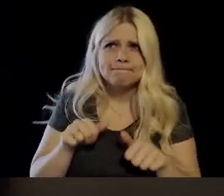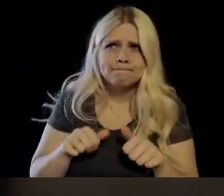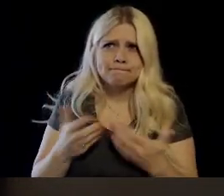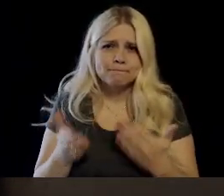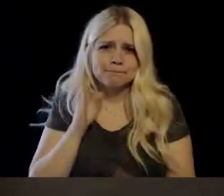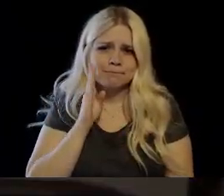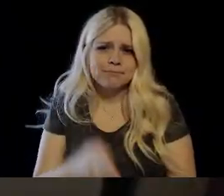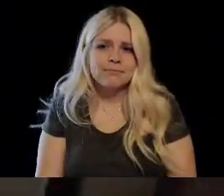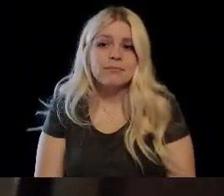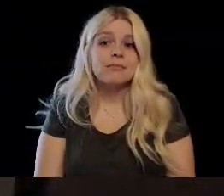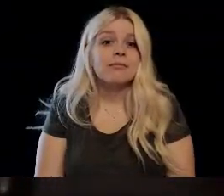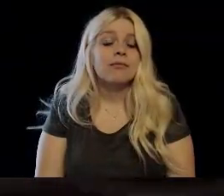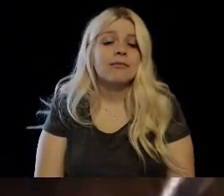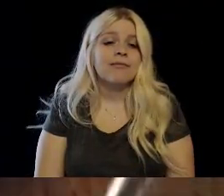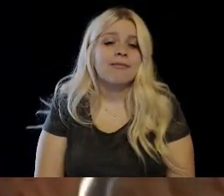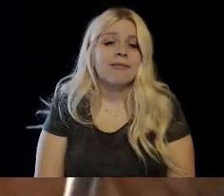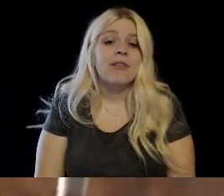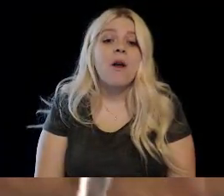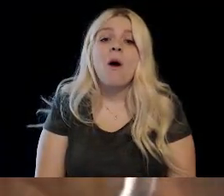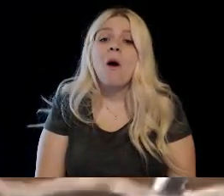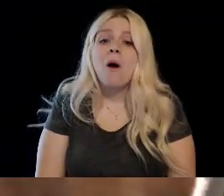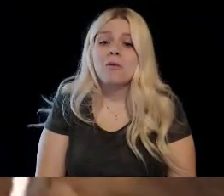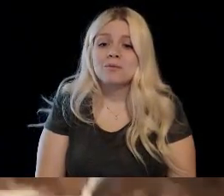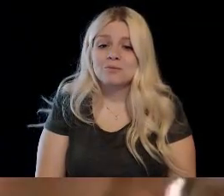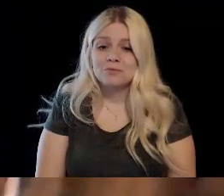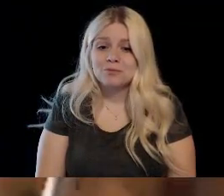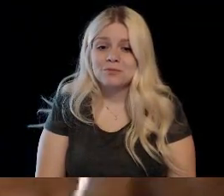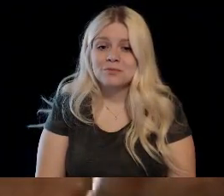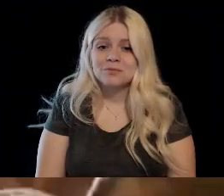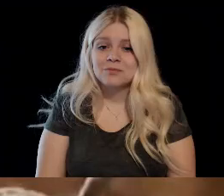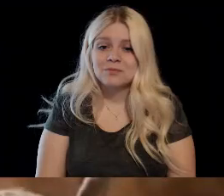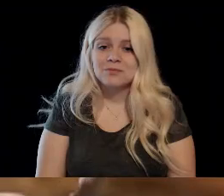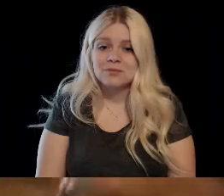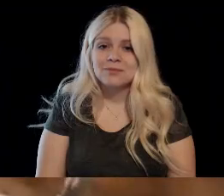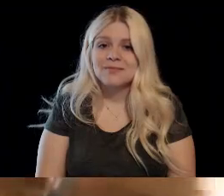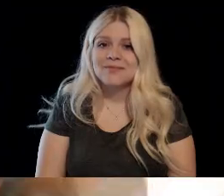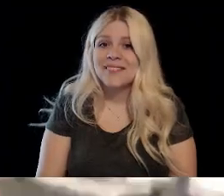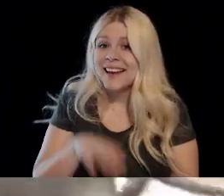Joanne: Oh, here comes Koda.